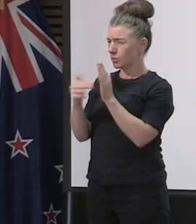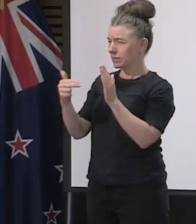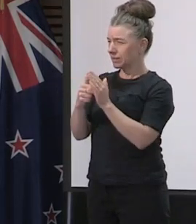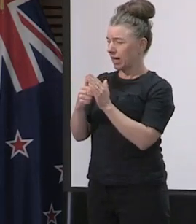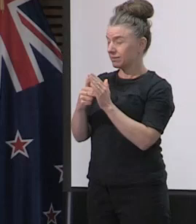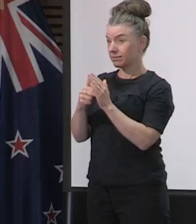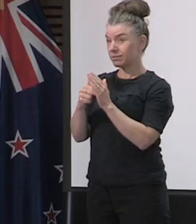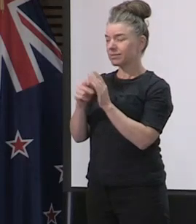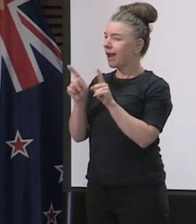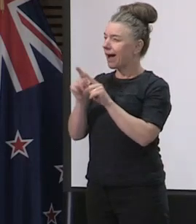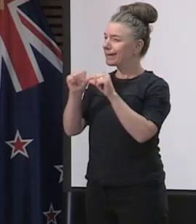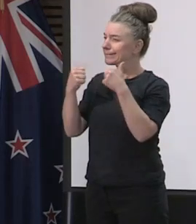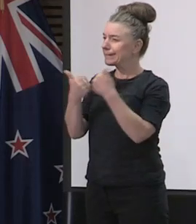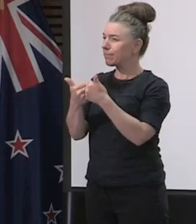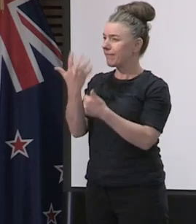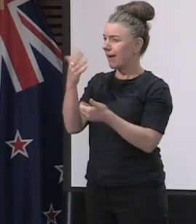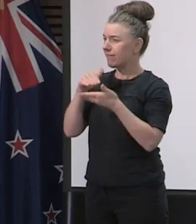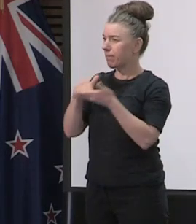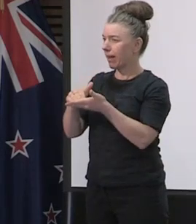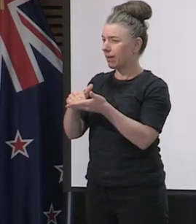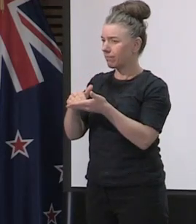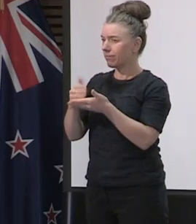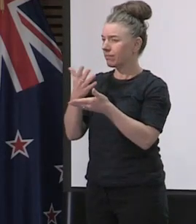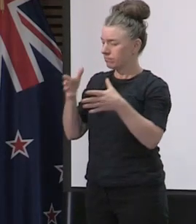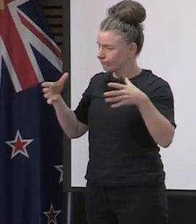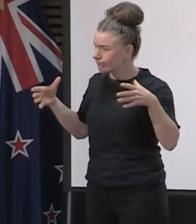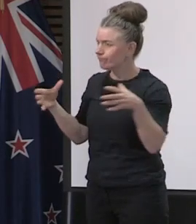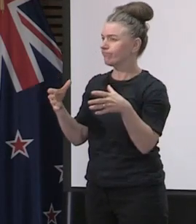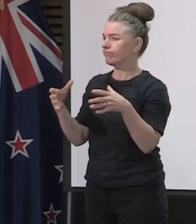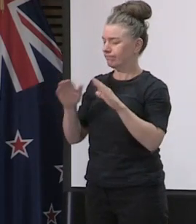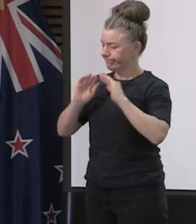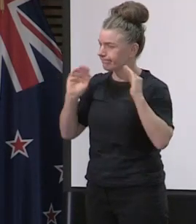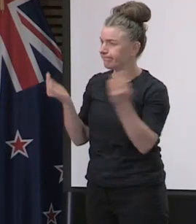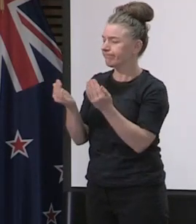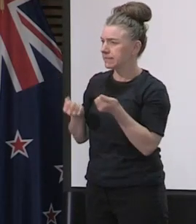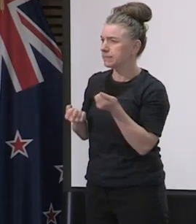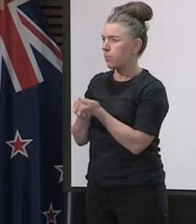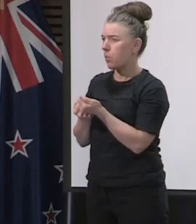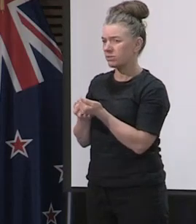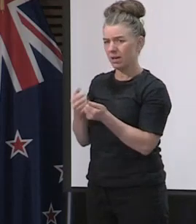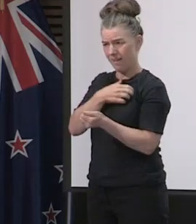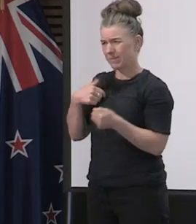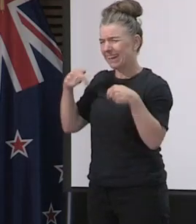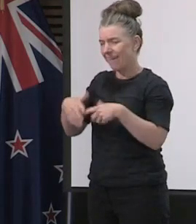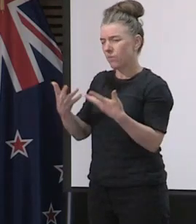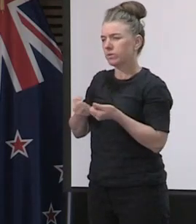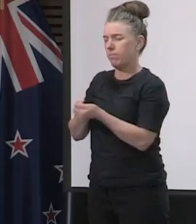welfare safety net. We will not let our team of 5 million fall when times get tough.